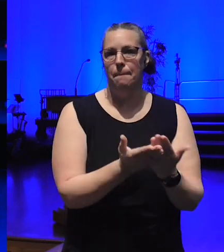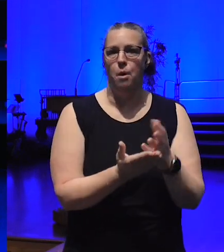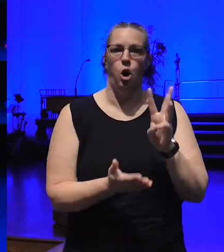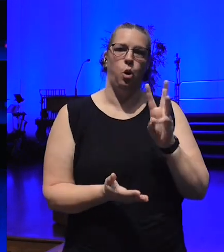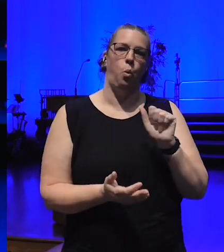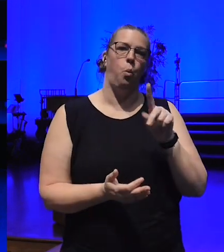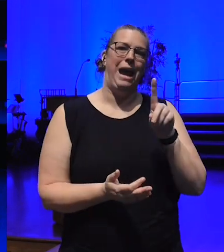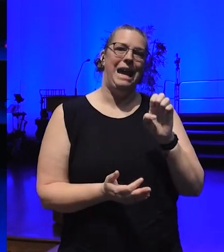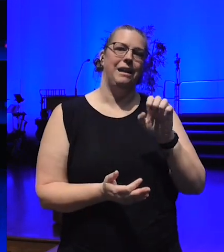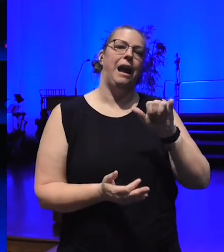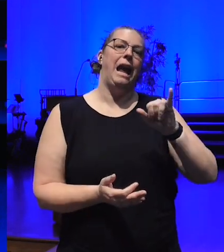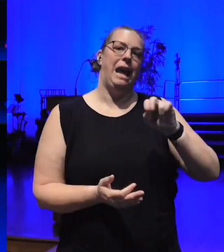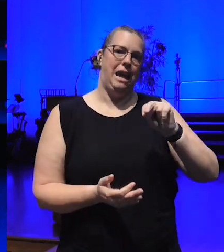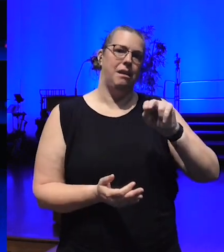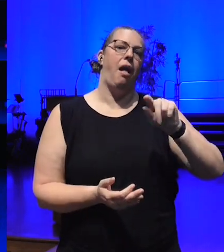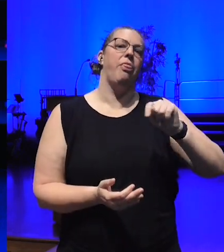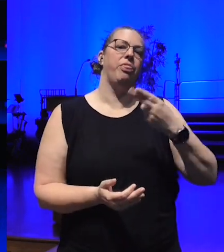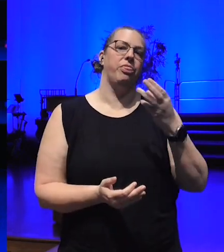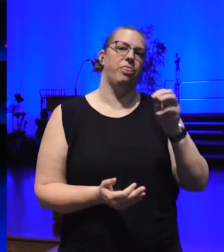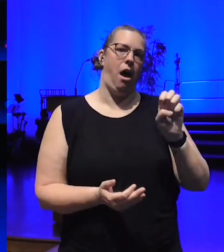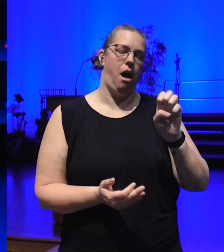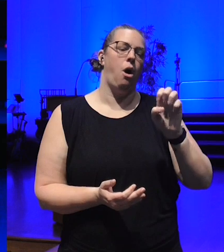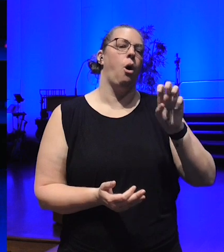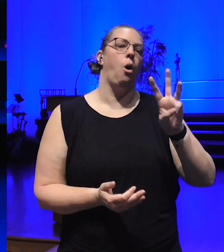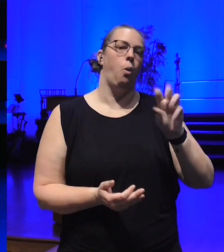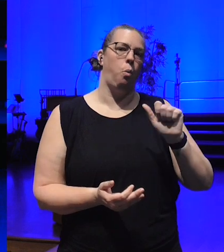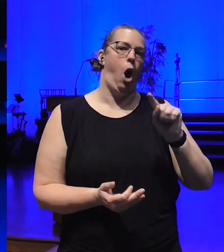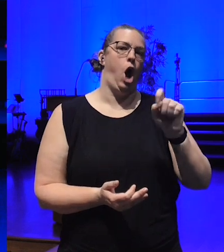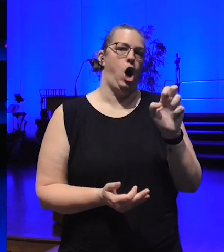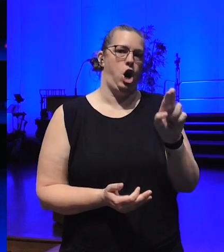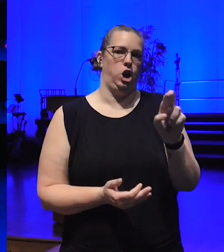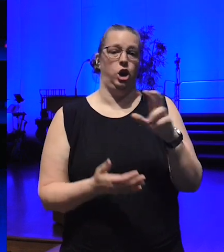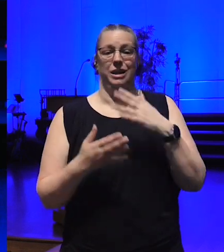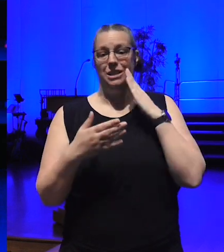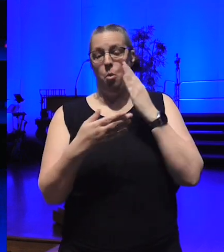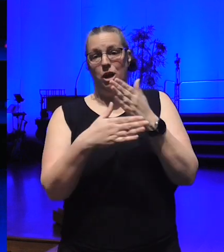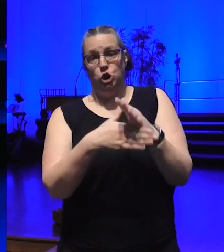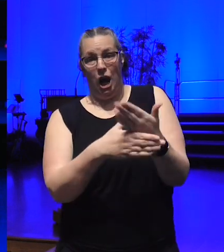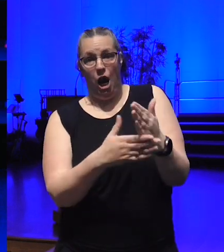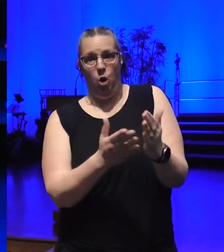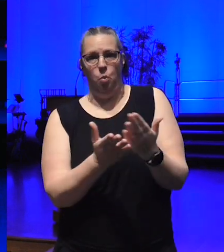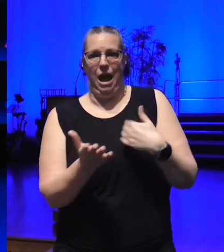Award of the wisdom of the spirituals to share what I was learning and the process of writing